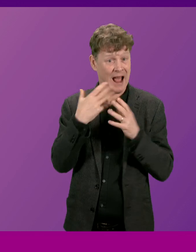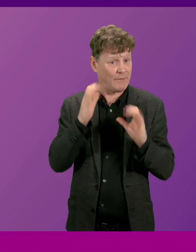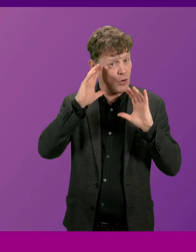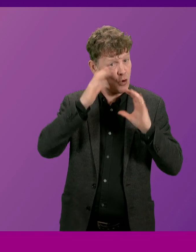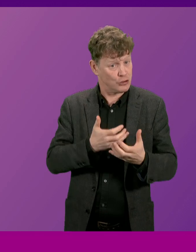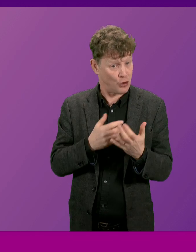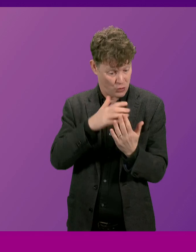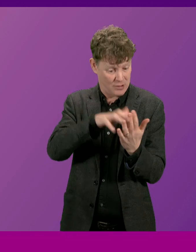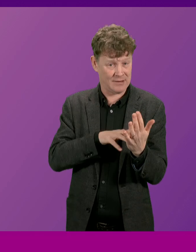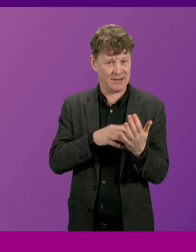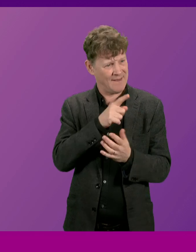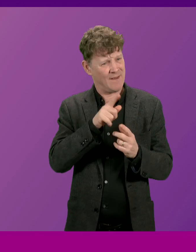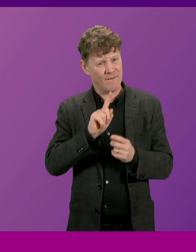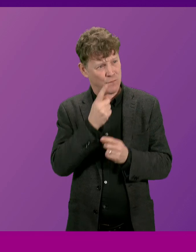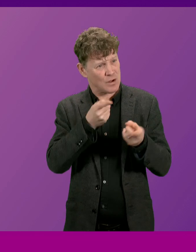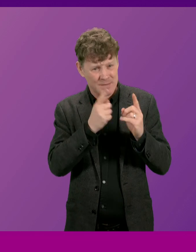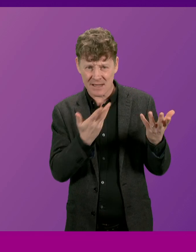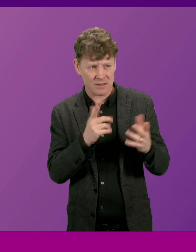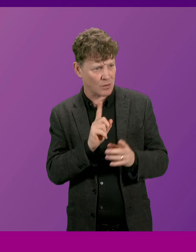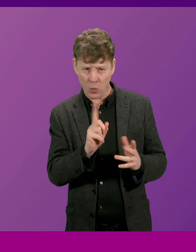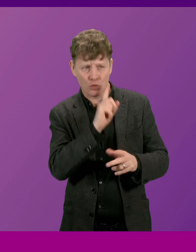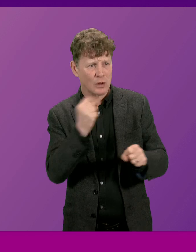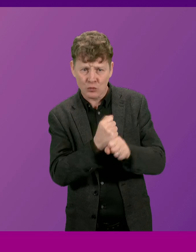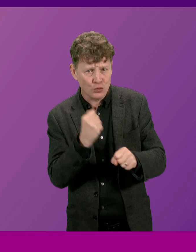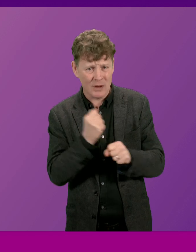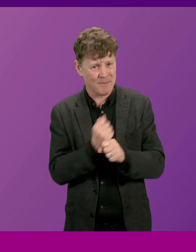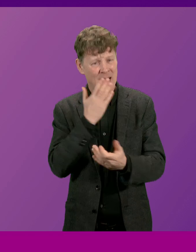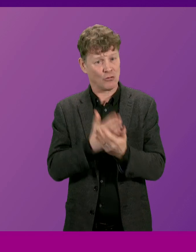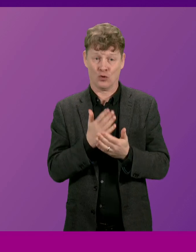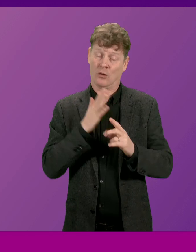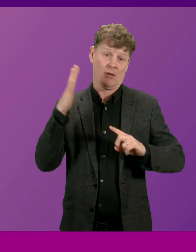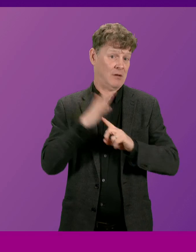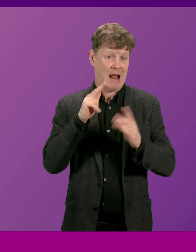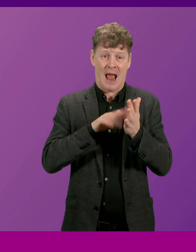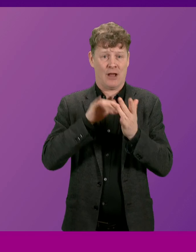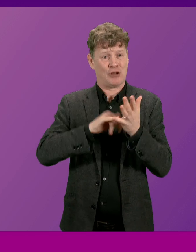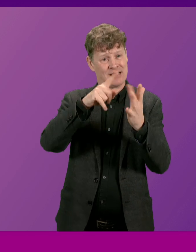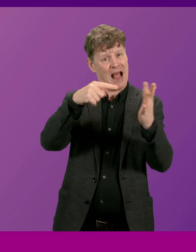What will the First Minister do to ensure the integrity of our vital NHS IT infrastructure?